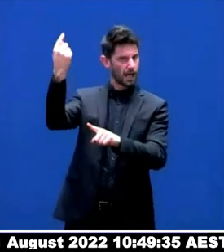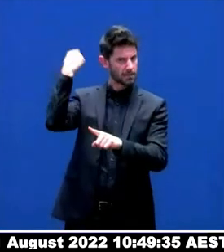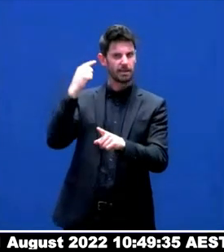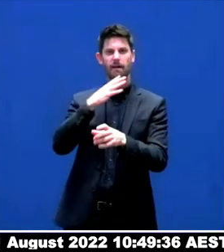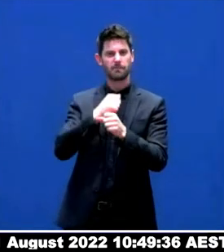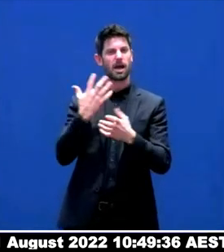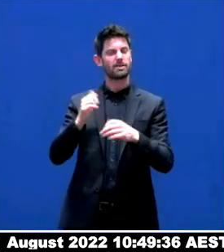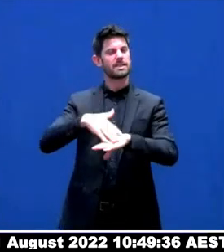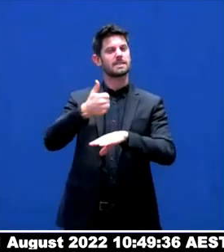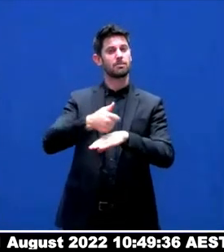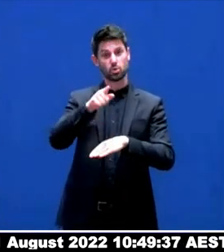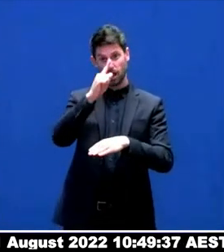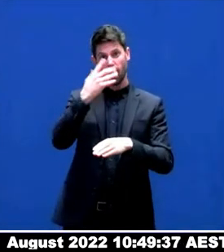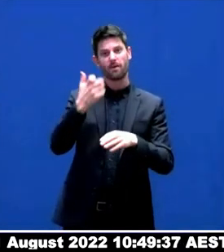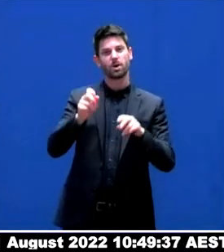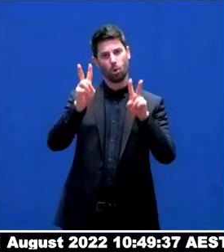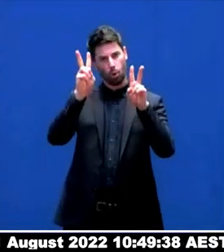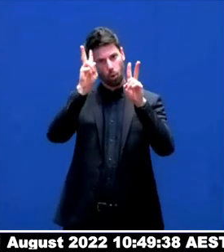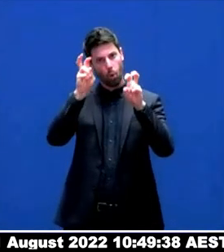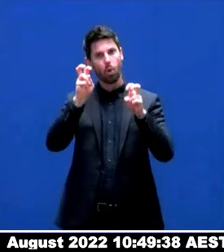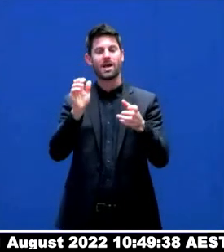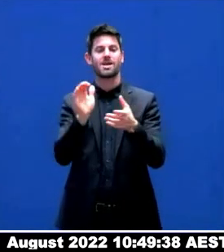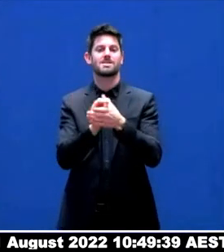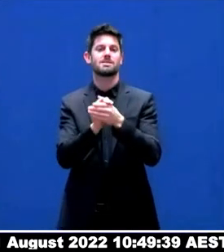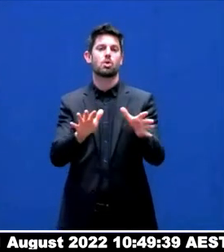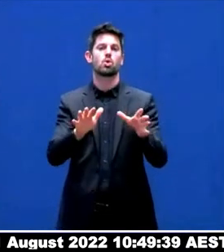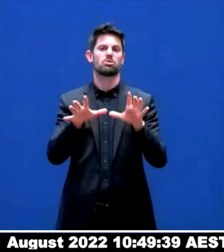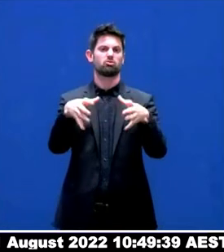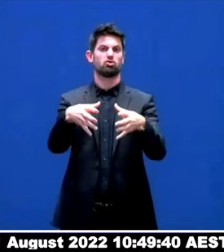you can have an expert panel that has a whole lot of advisory groups that might have